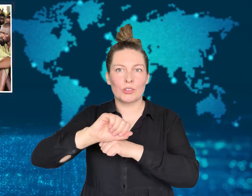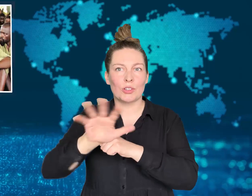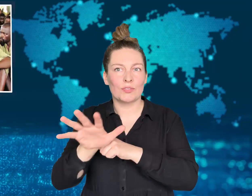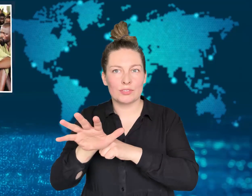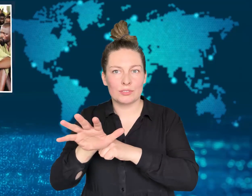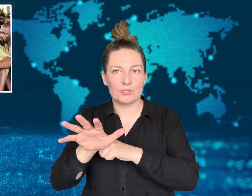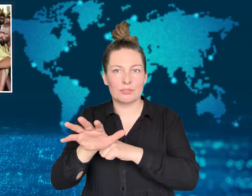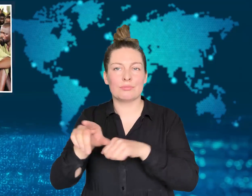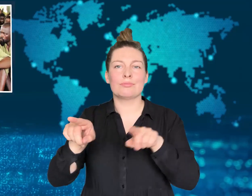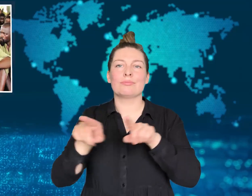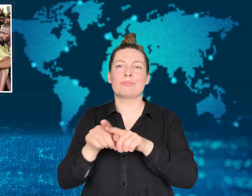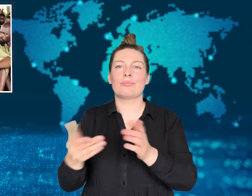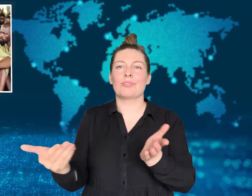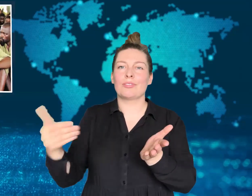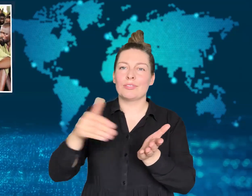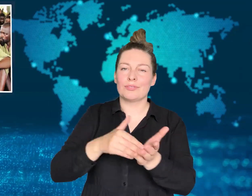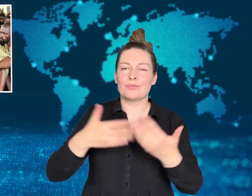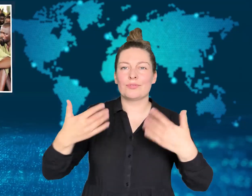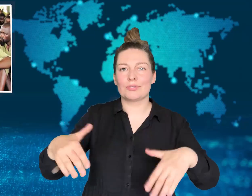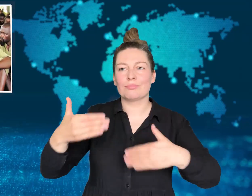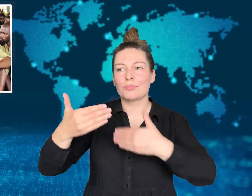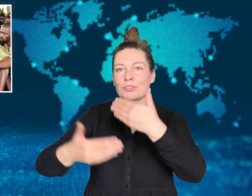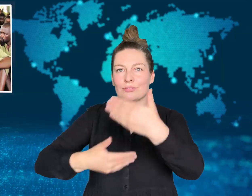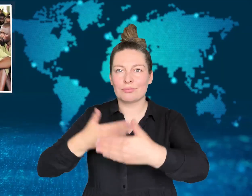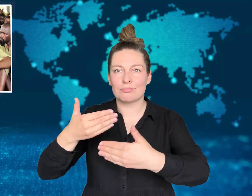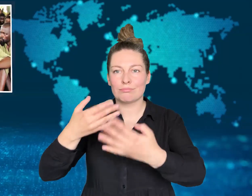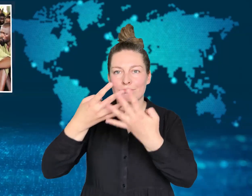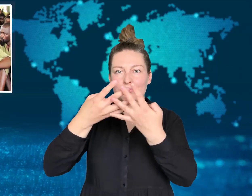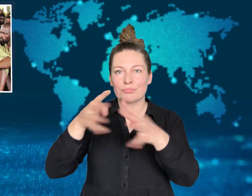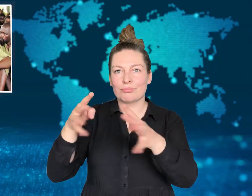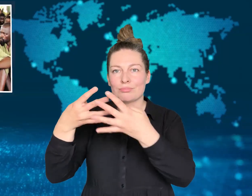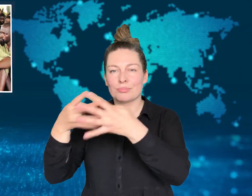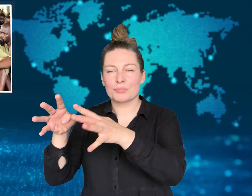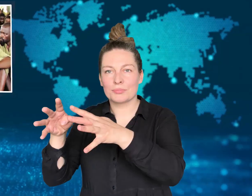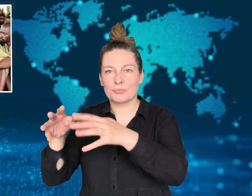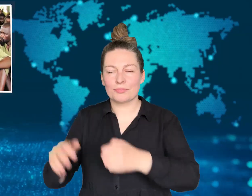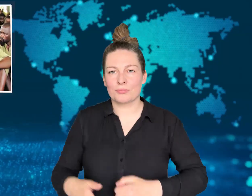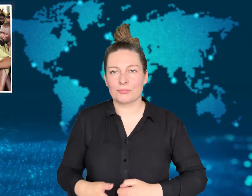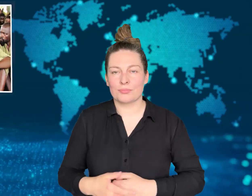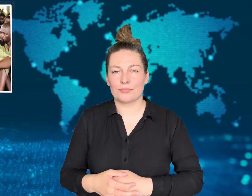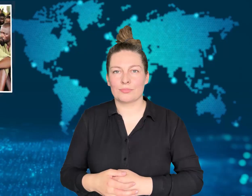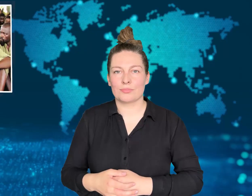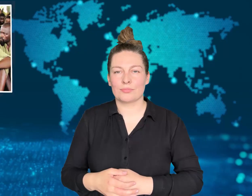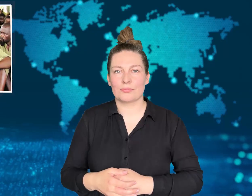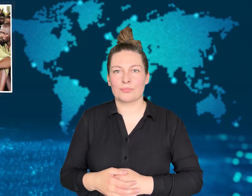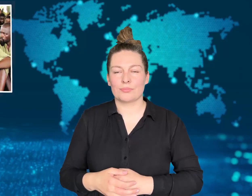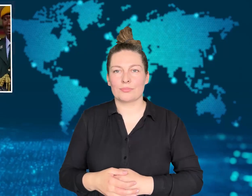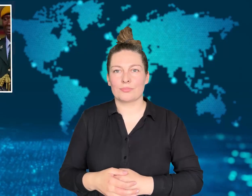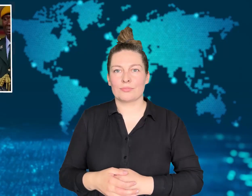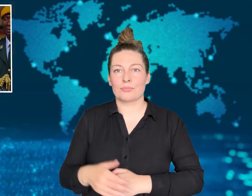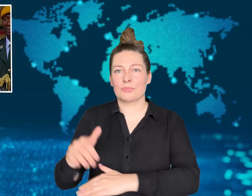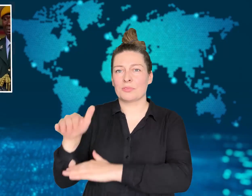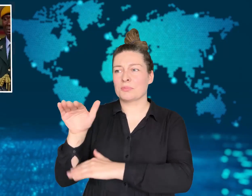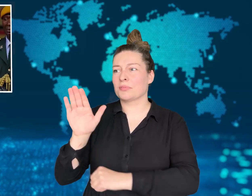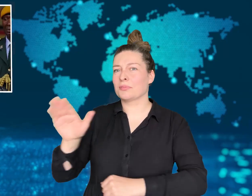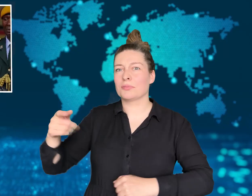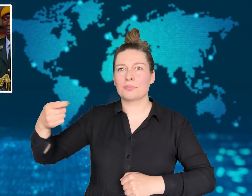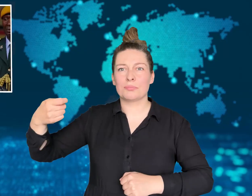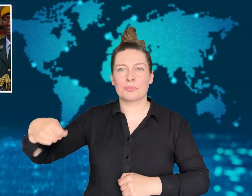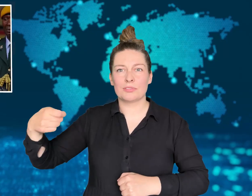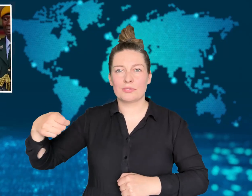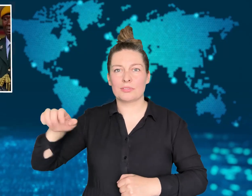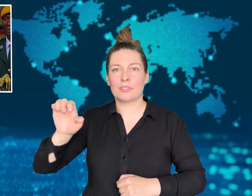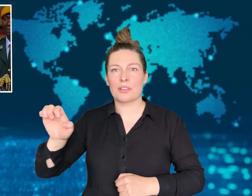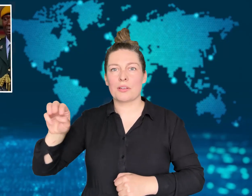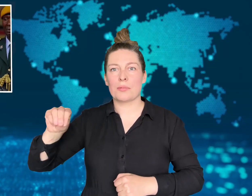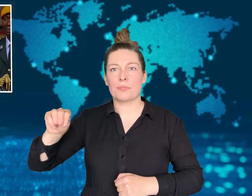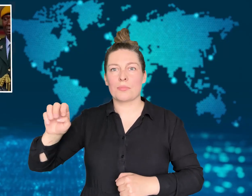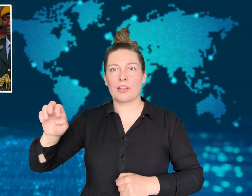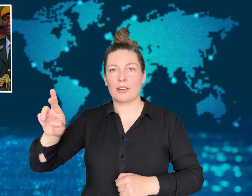The country had a prisoner amnesty program during the COVID-19 pandemic in 2020.